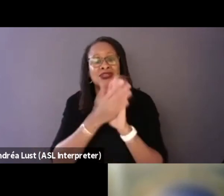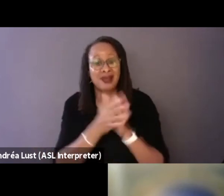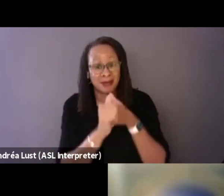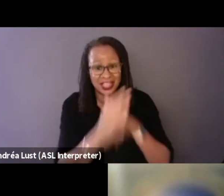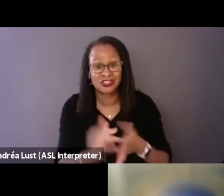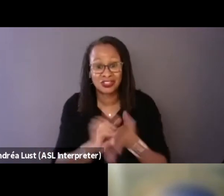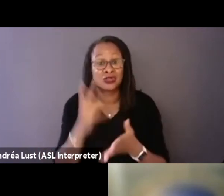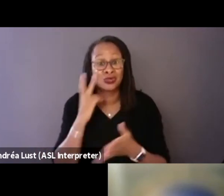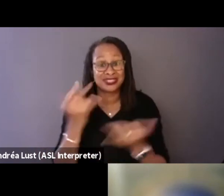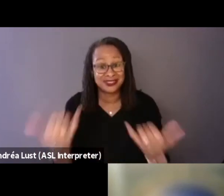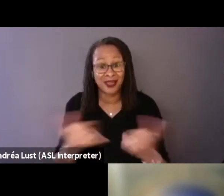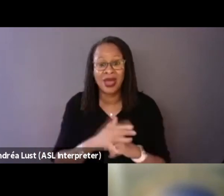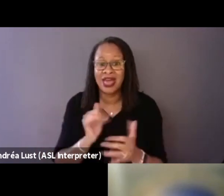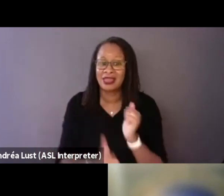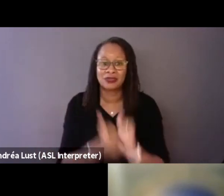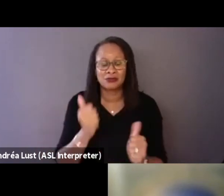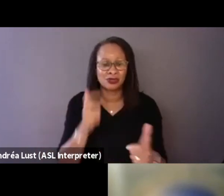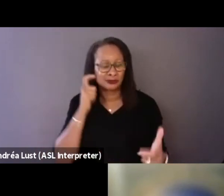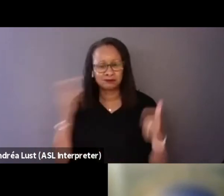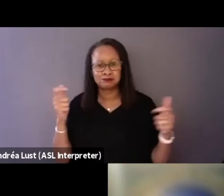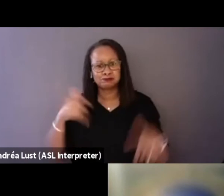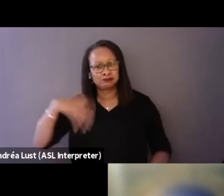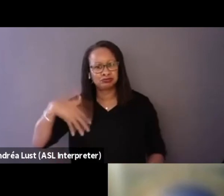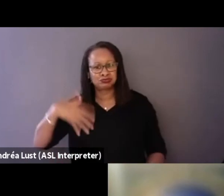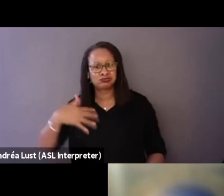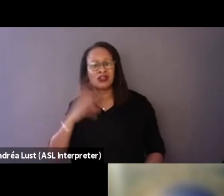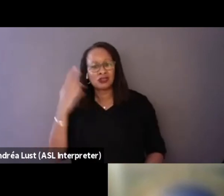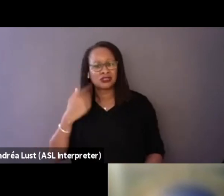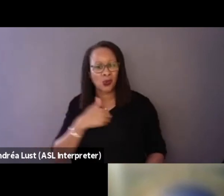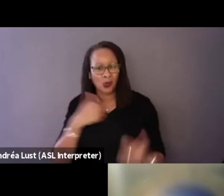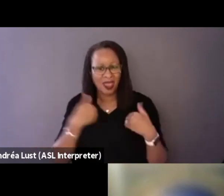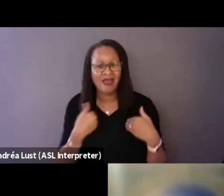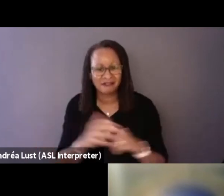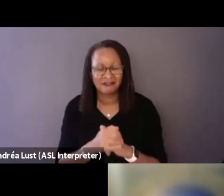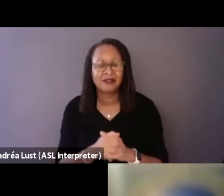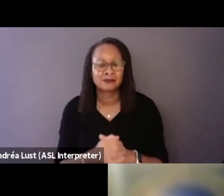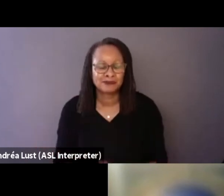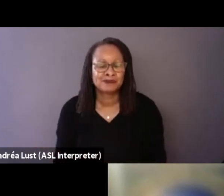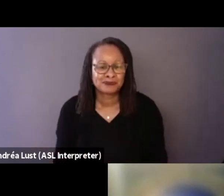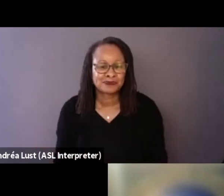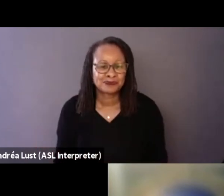And that was one of the most profound realizations that we had in meeting them and following them. Yeah, I feel like there was,